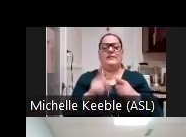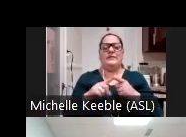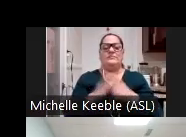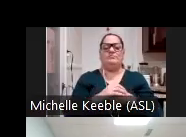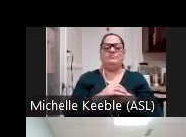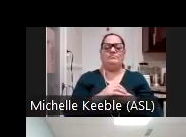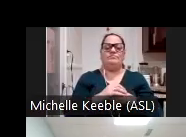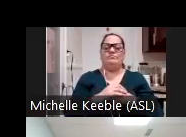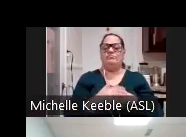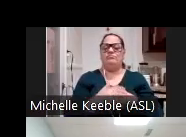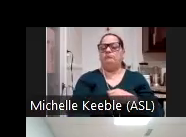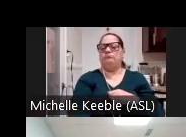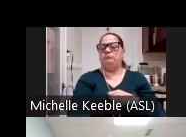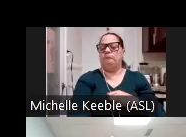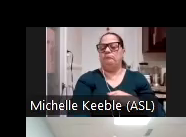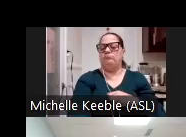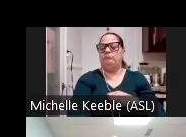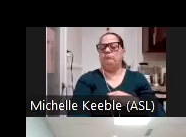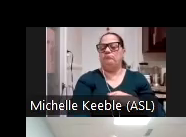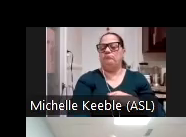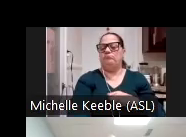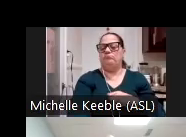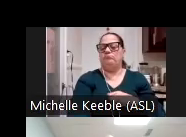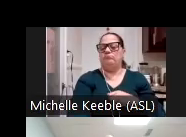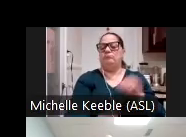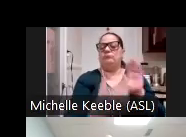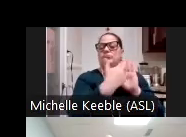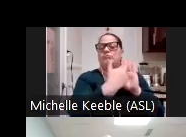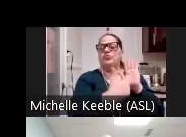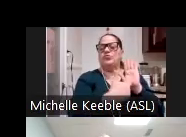Um, just to get us all on the same page during the presentation, all Zoom attendees